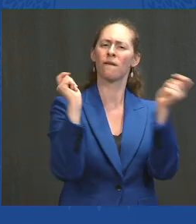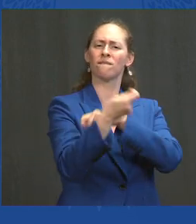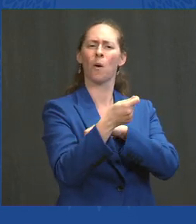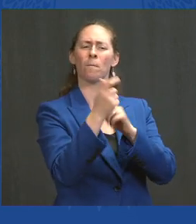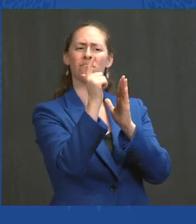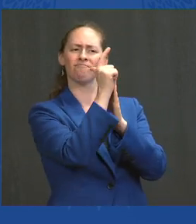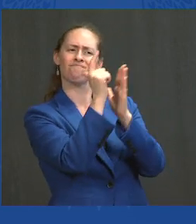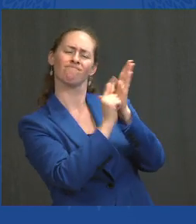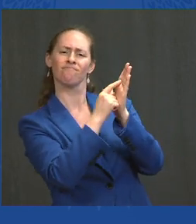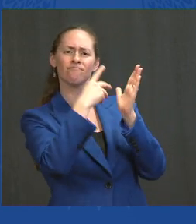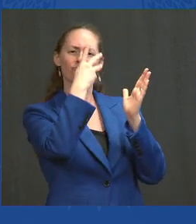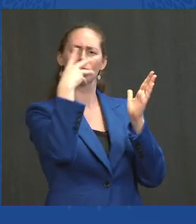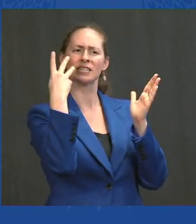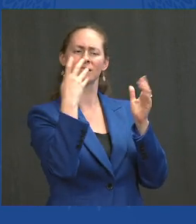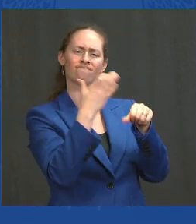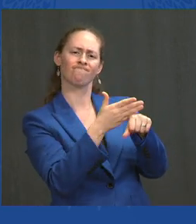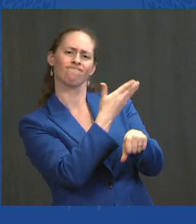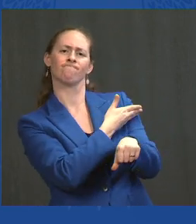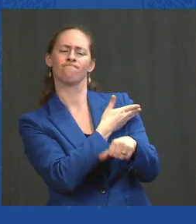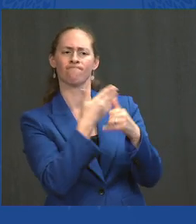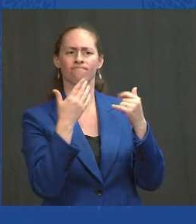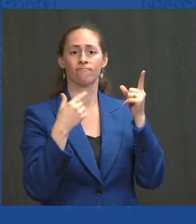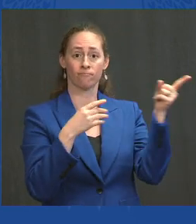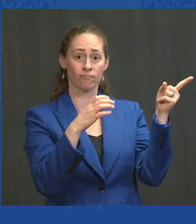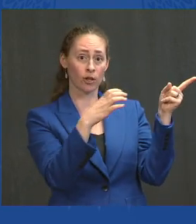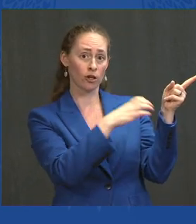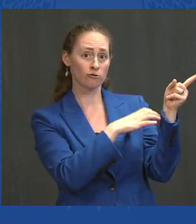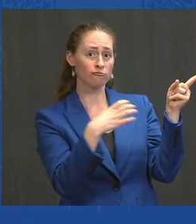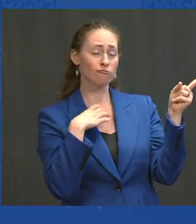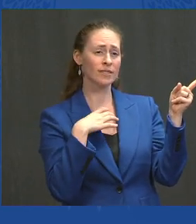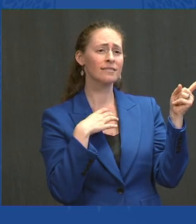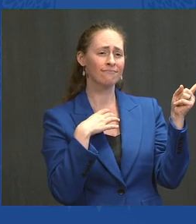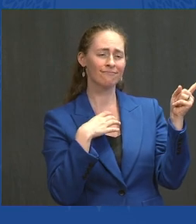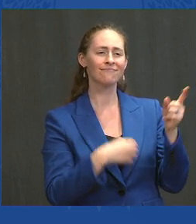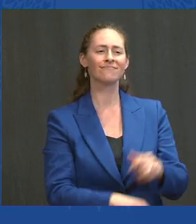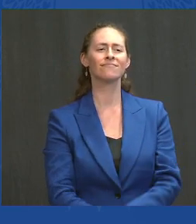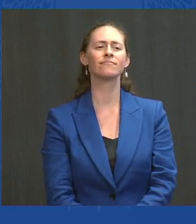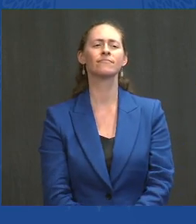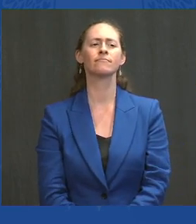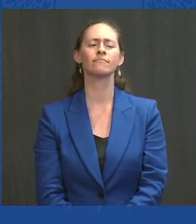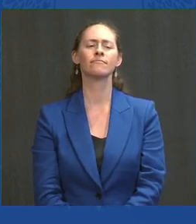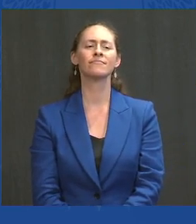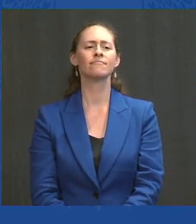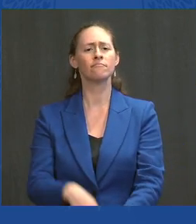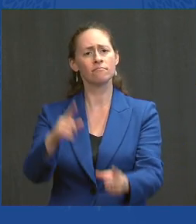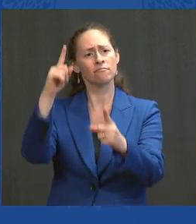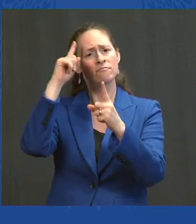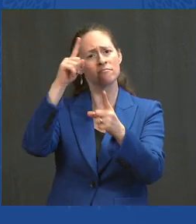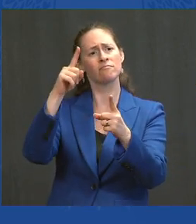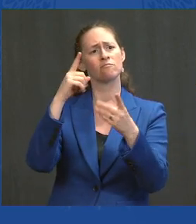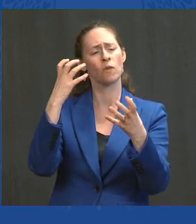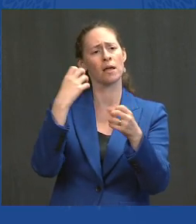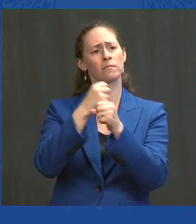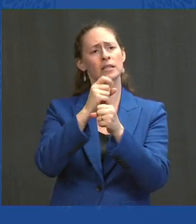and a pathway to citizenship for 11 million undocumented people in America. With Vice President Harris's leadership,